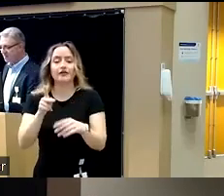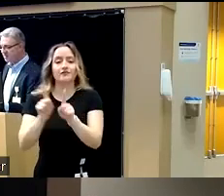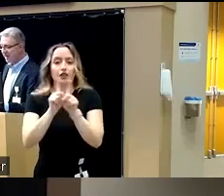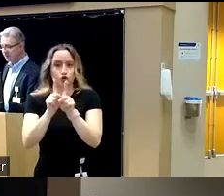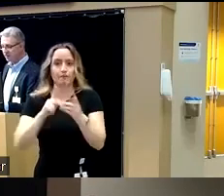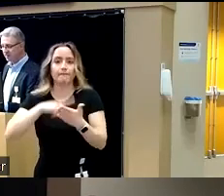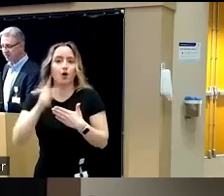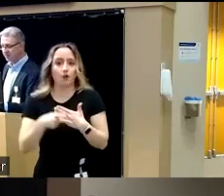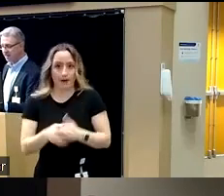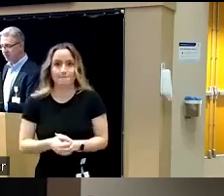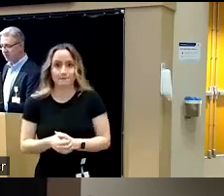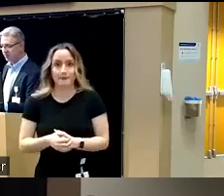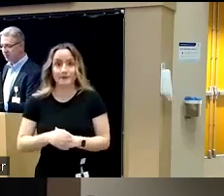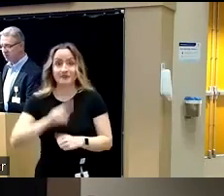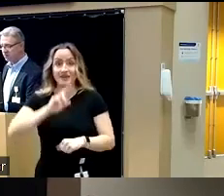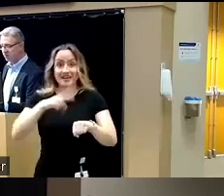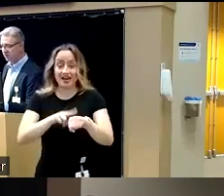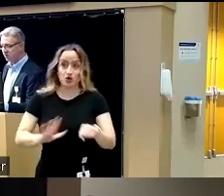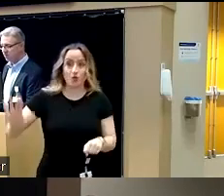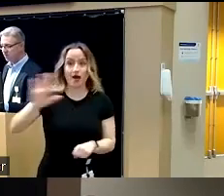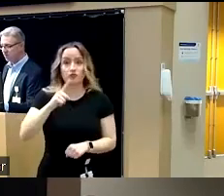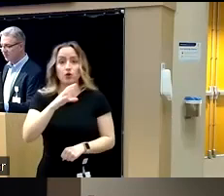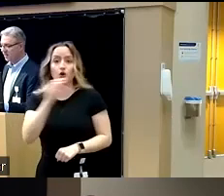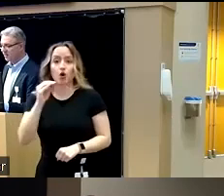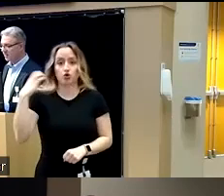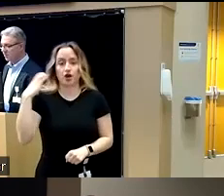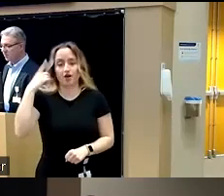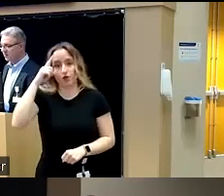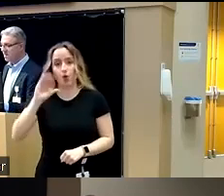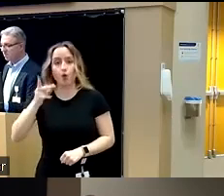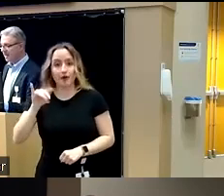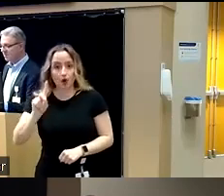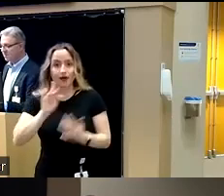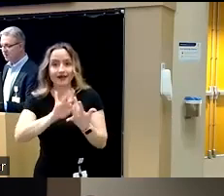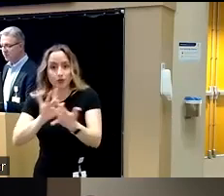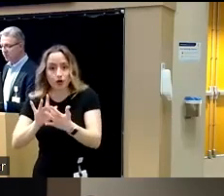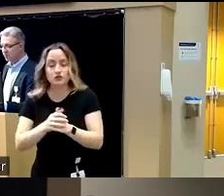nationally Dr Mathis serves as co-chair for the opioid response Network's black communities work